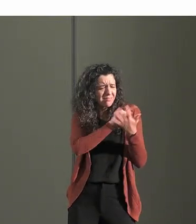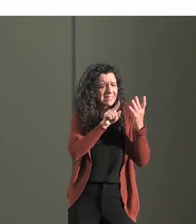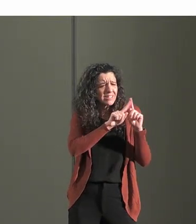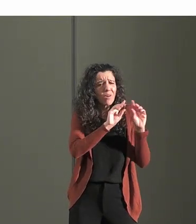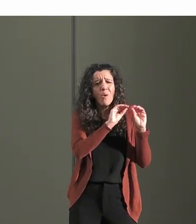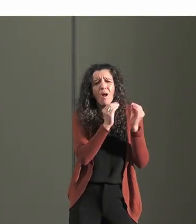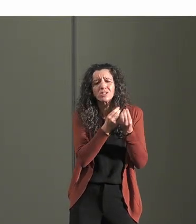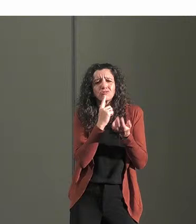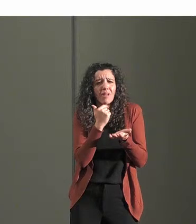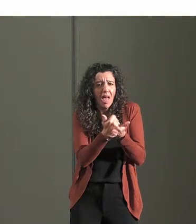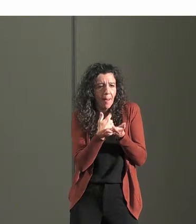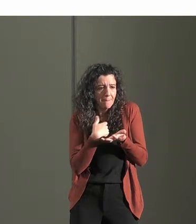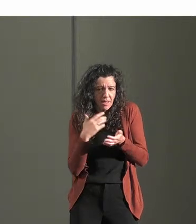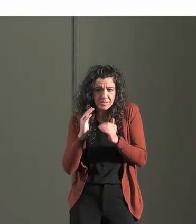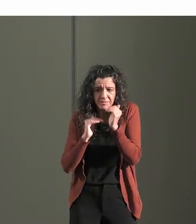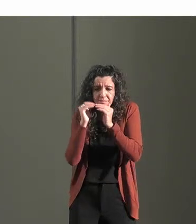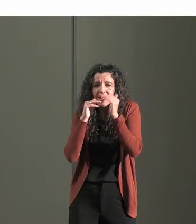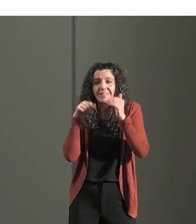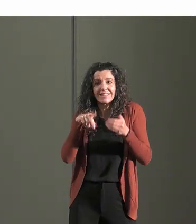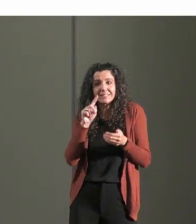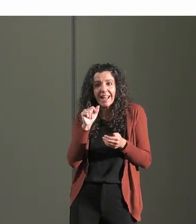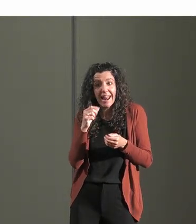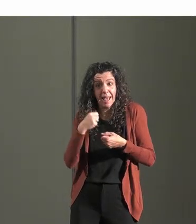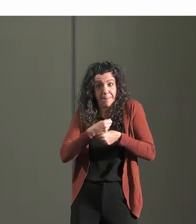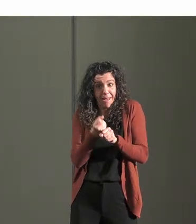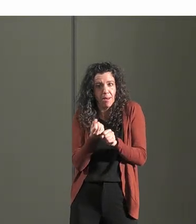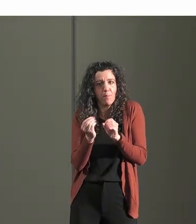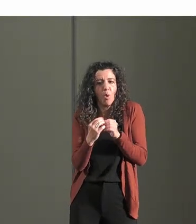ALS TDIand down syndrome society and more that helped us